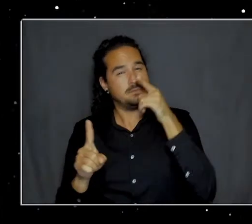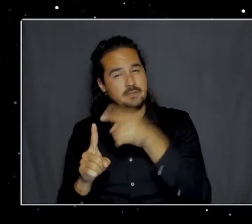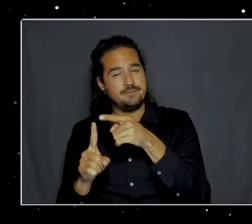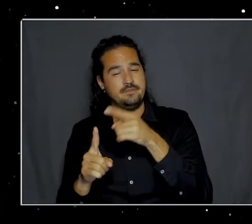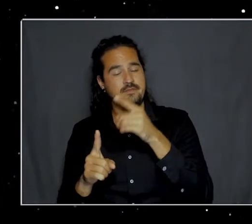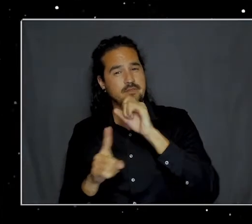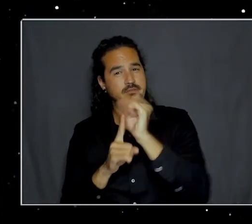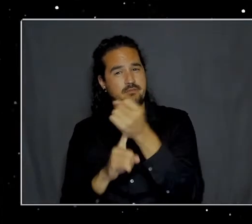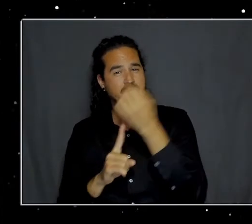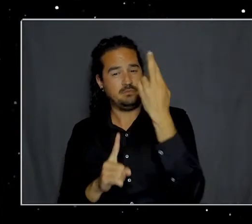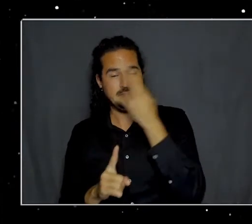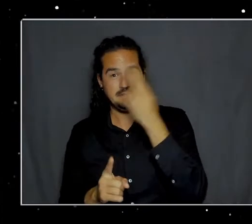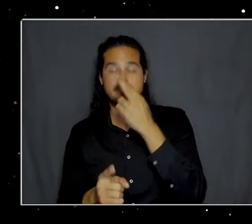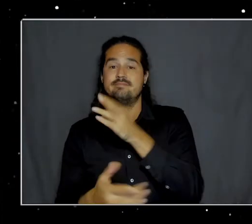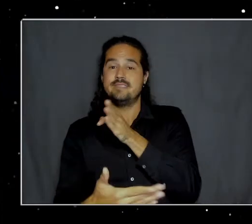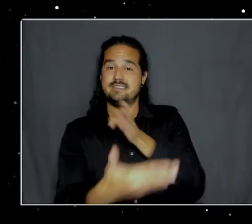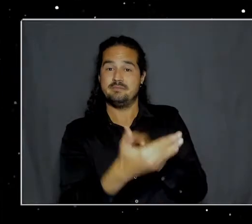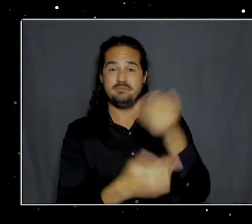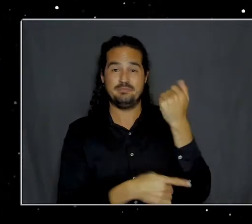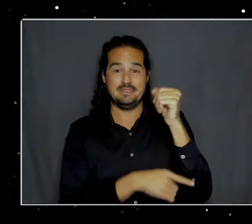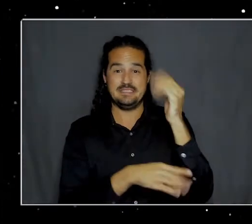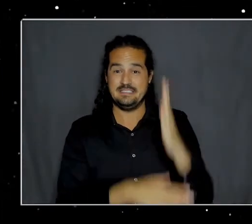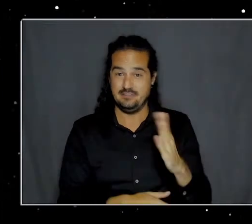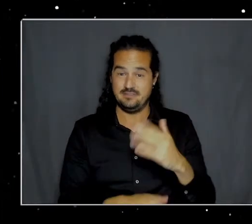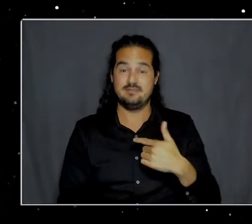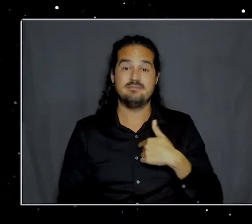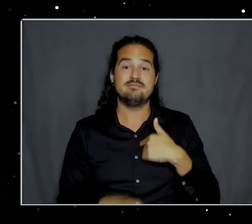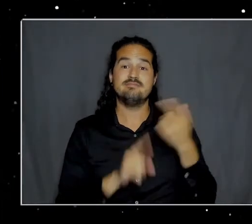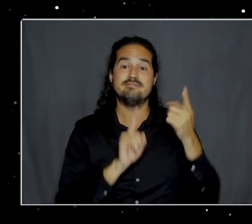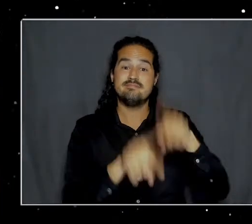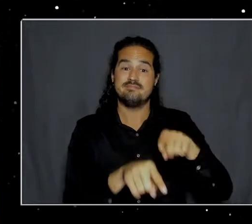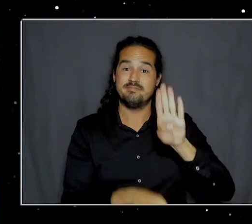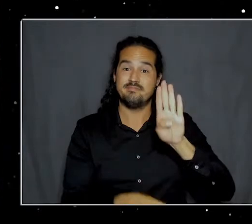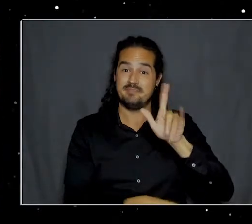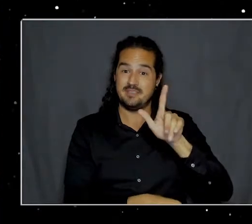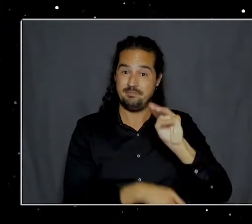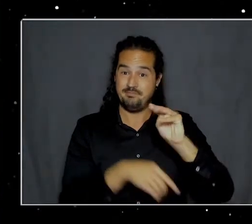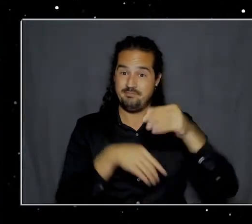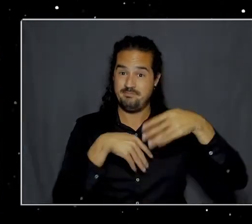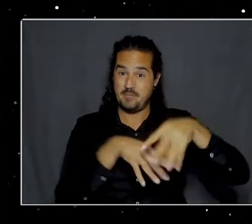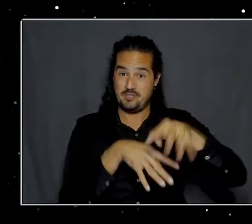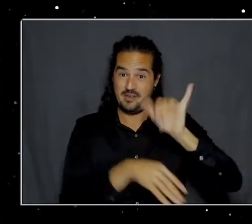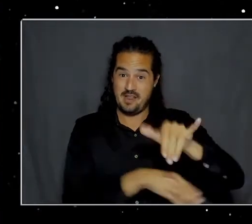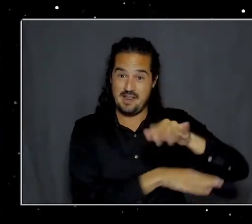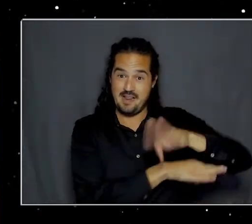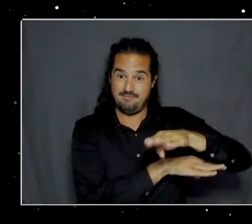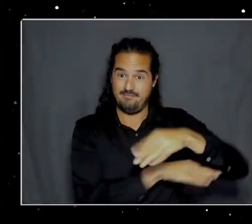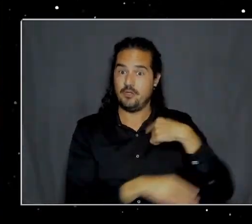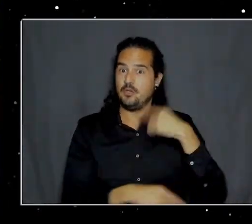NARROW CIRCUMSTANCES AGAINST THE PROTESTORS. AND I WAS AT THE BLACK LIVES